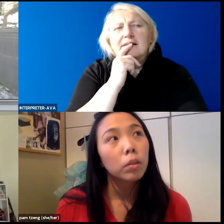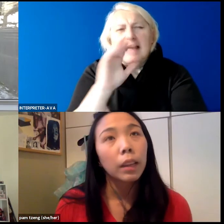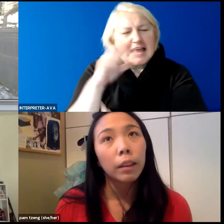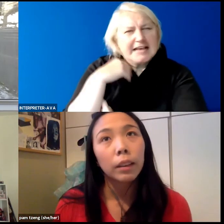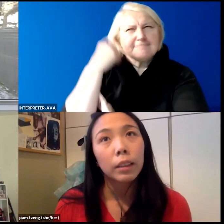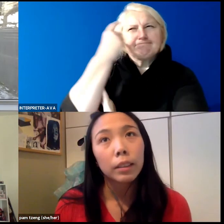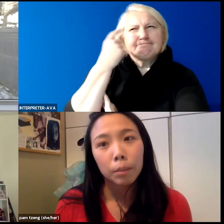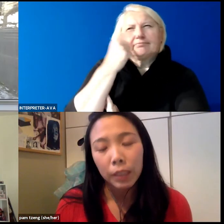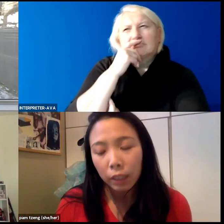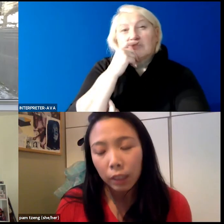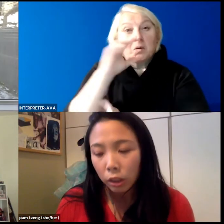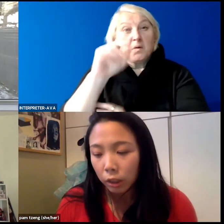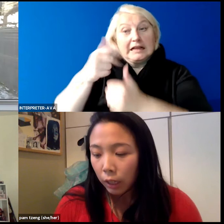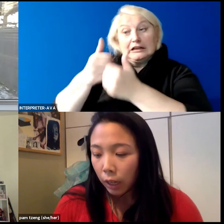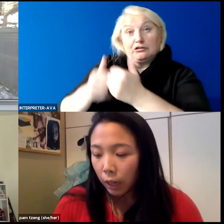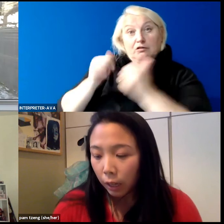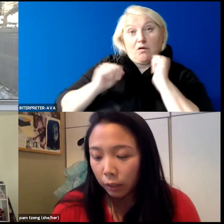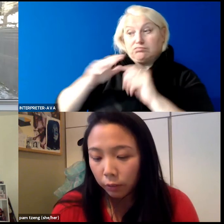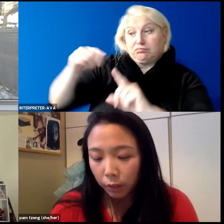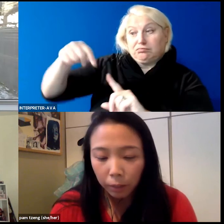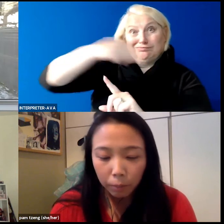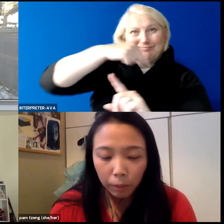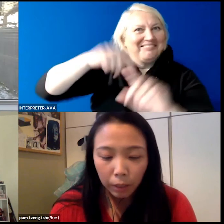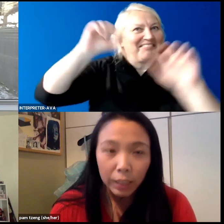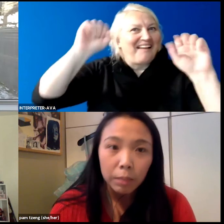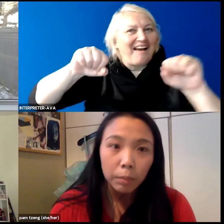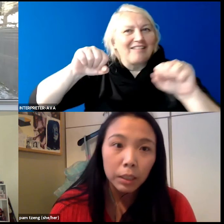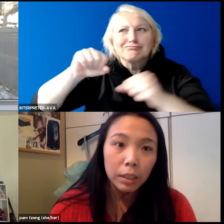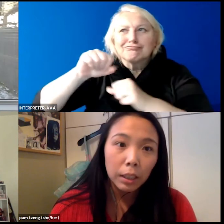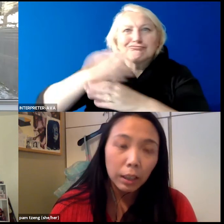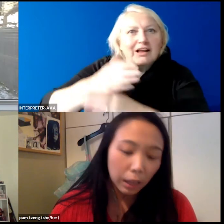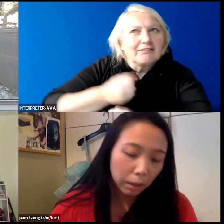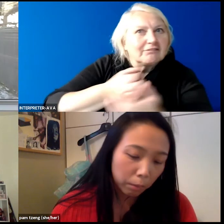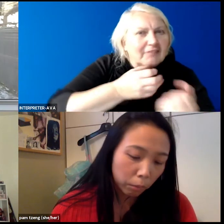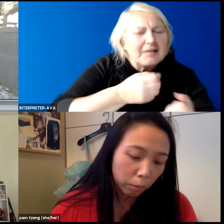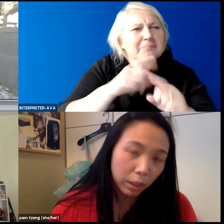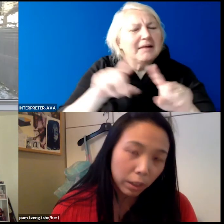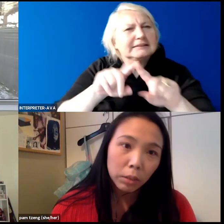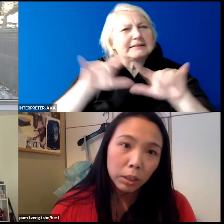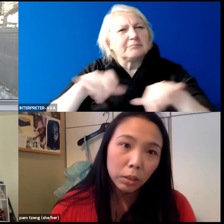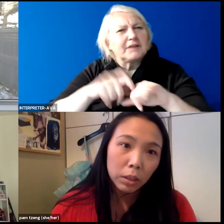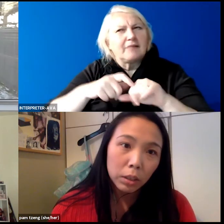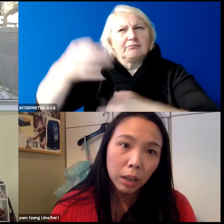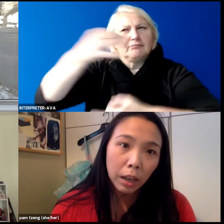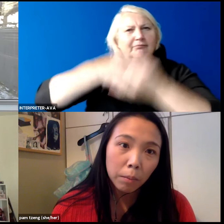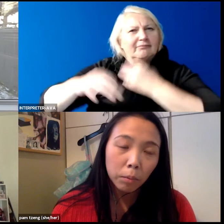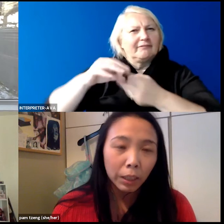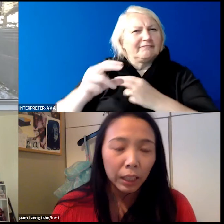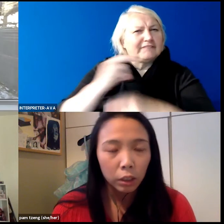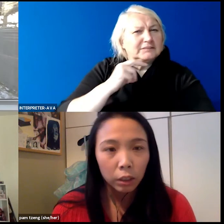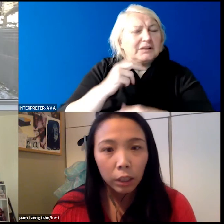that there is the potential of investment, whether that's resource, time, relational,